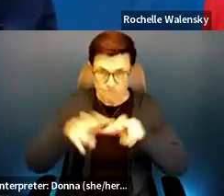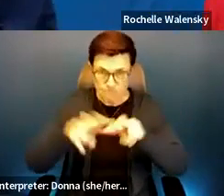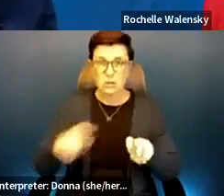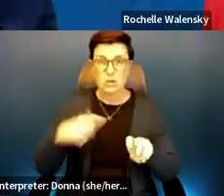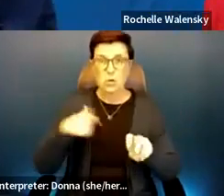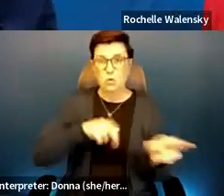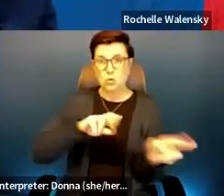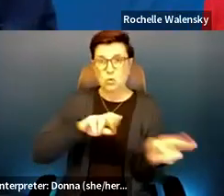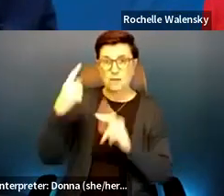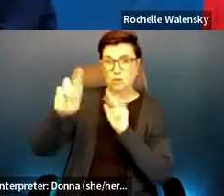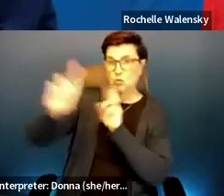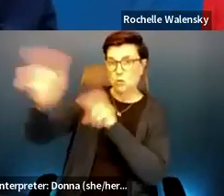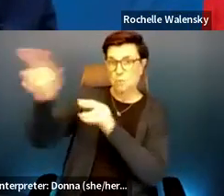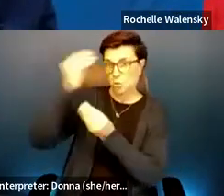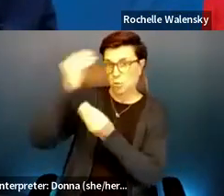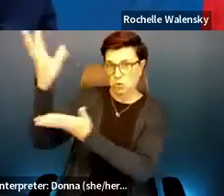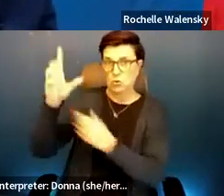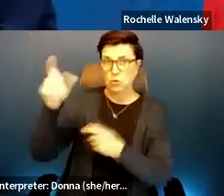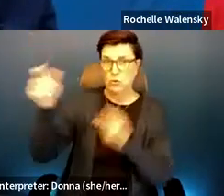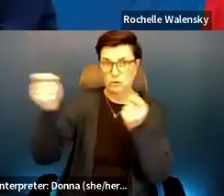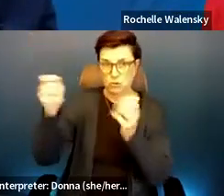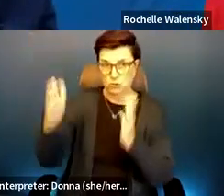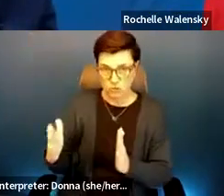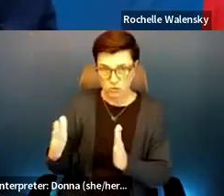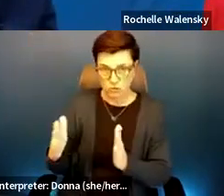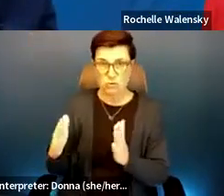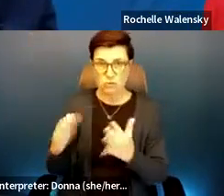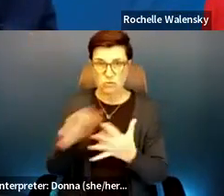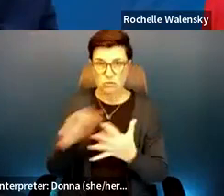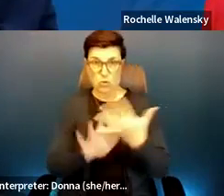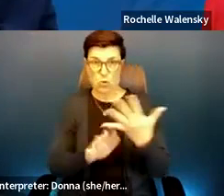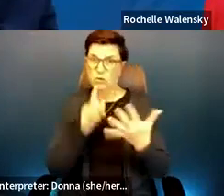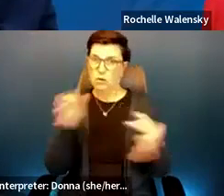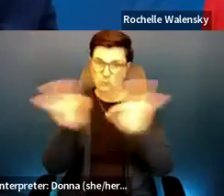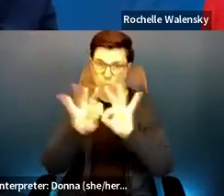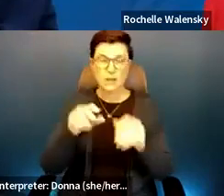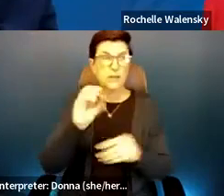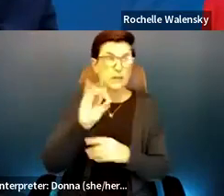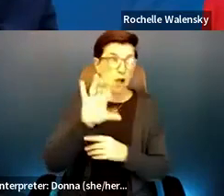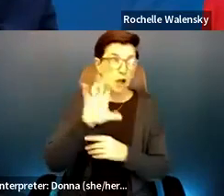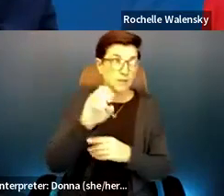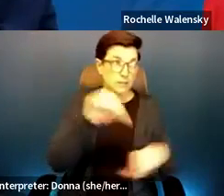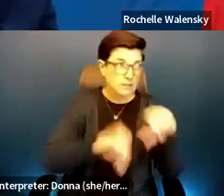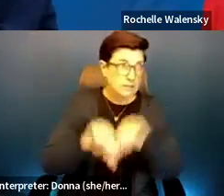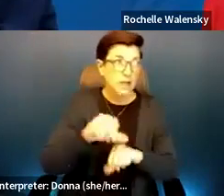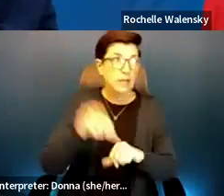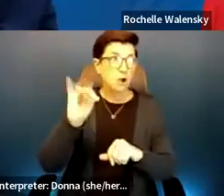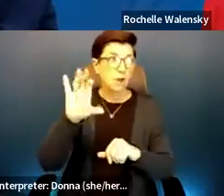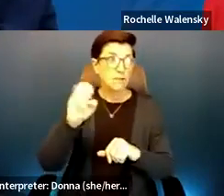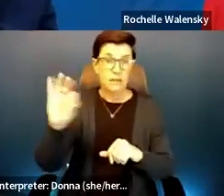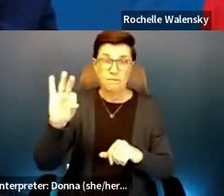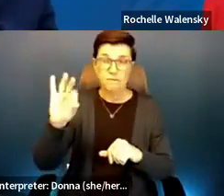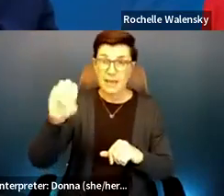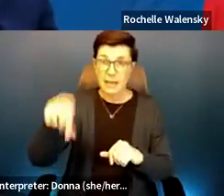of the director. They are an important office of science, office of equity. They are really important areas that I really wanted to highlight.